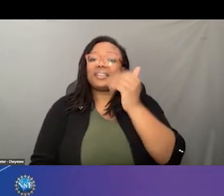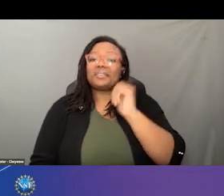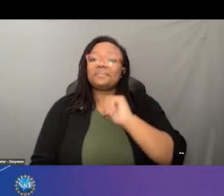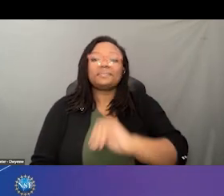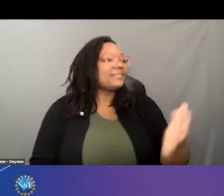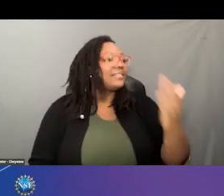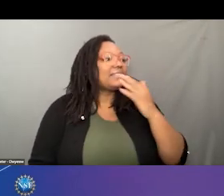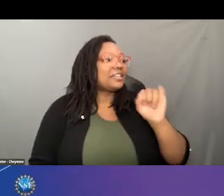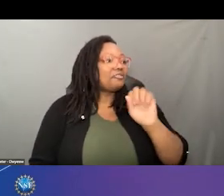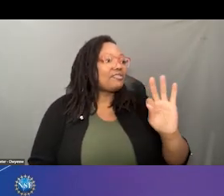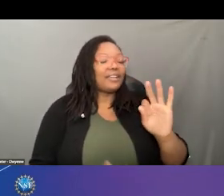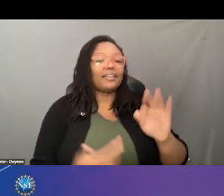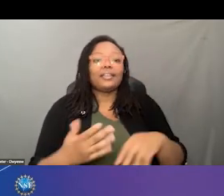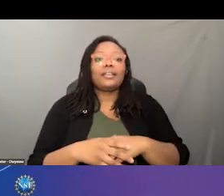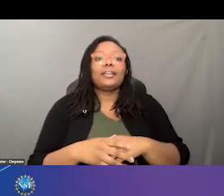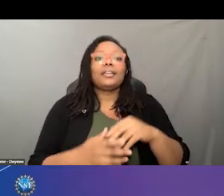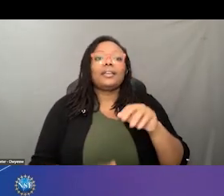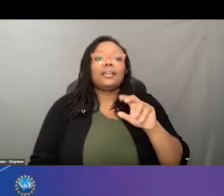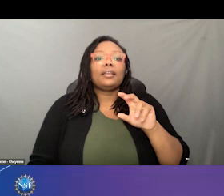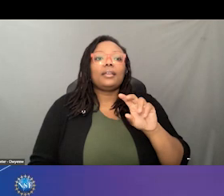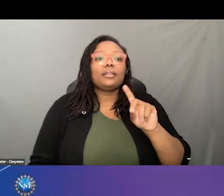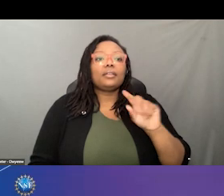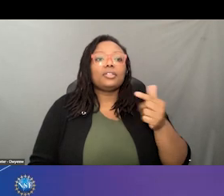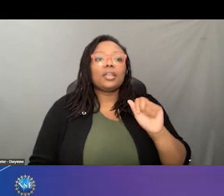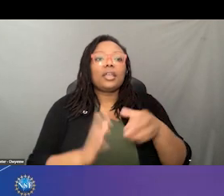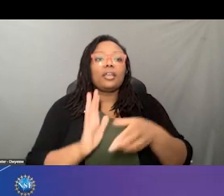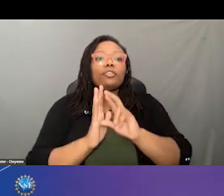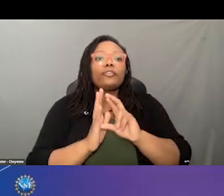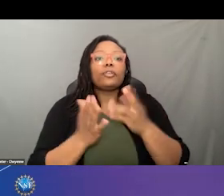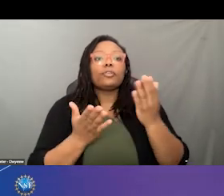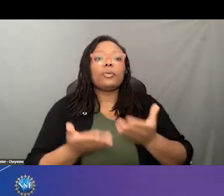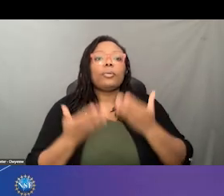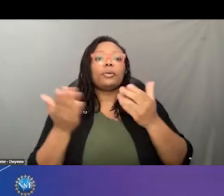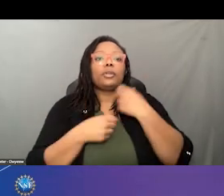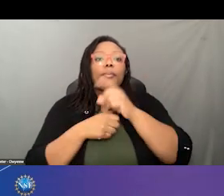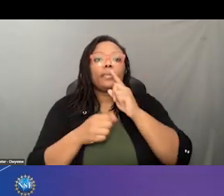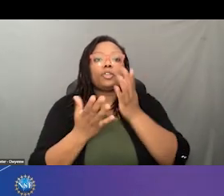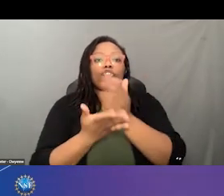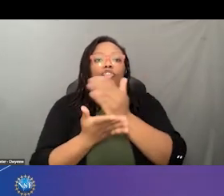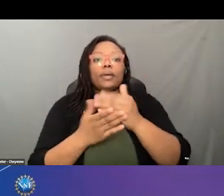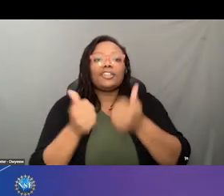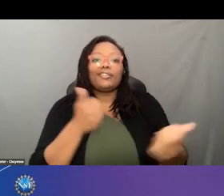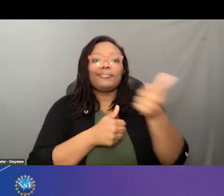Jannele Gosey: Thank you, Jeff. DGA reviews the proposal to ensure budgetary and administrative conditions are